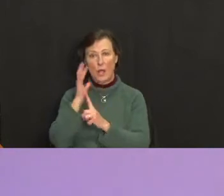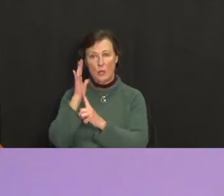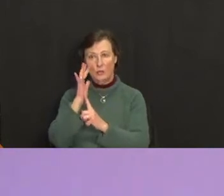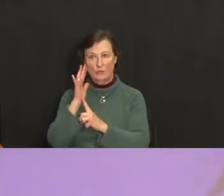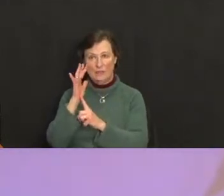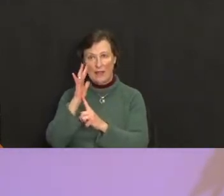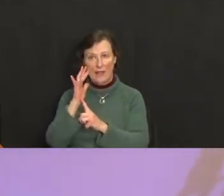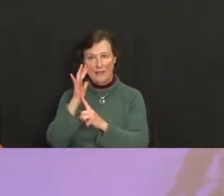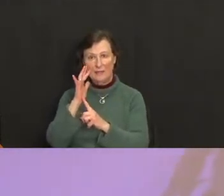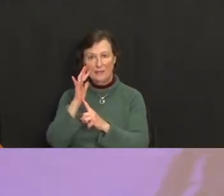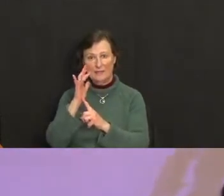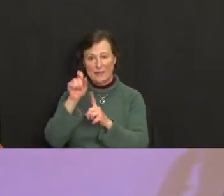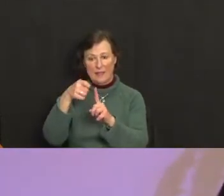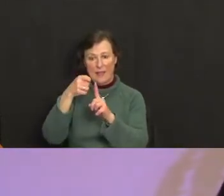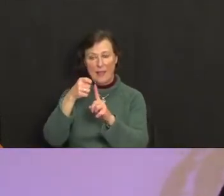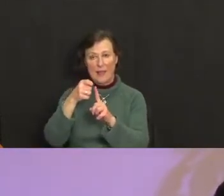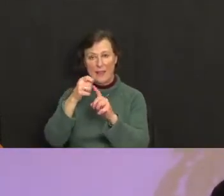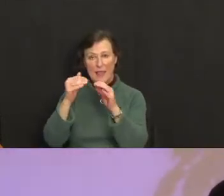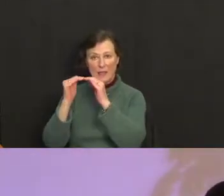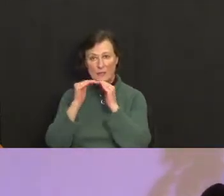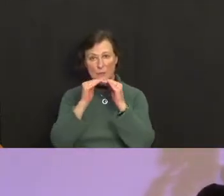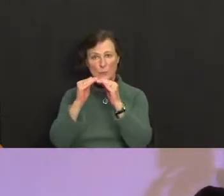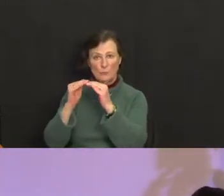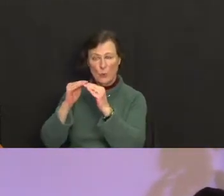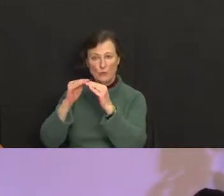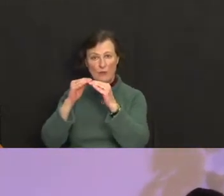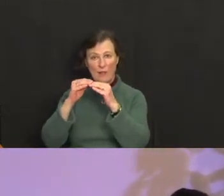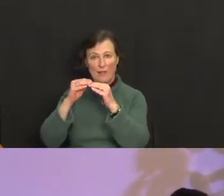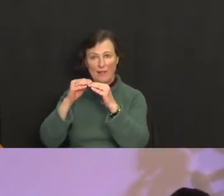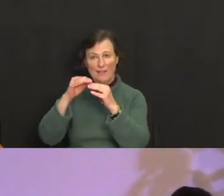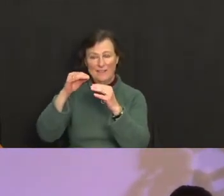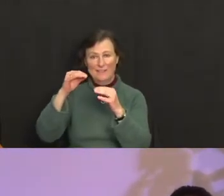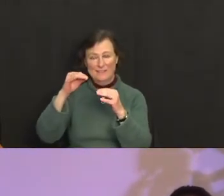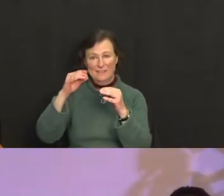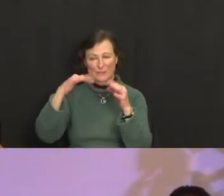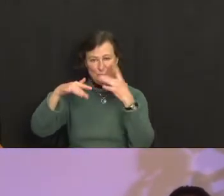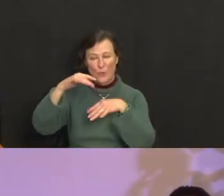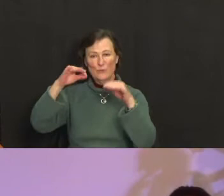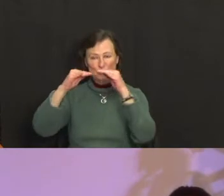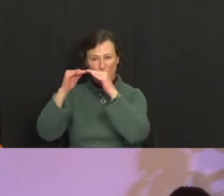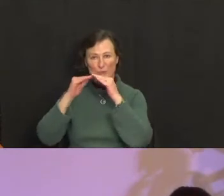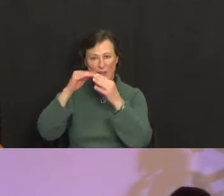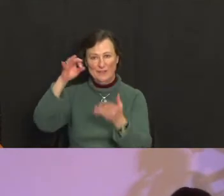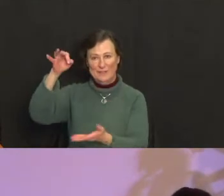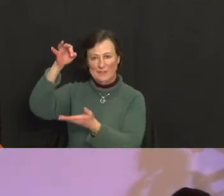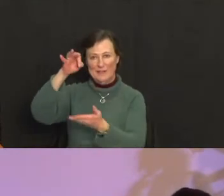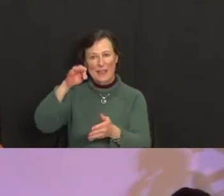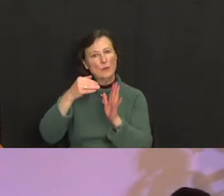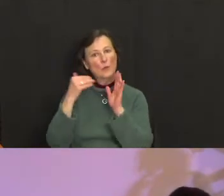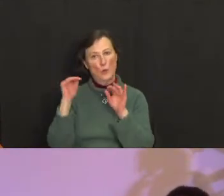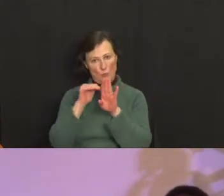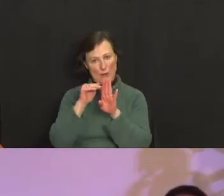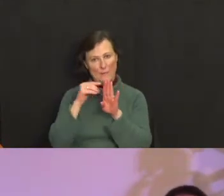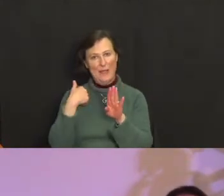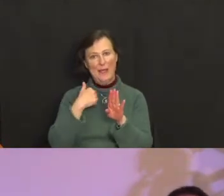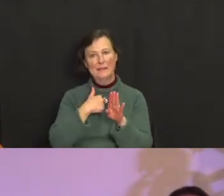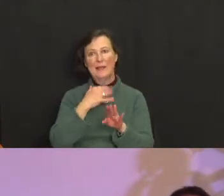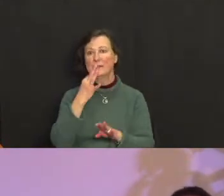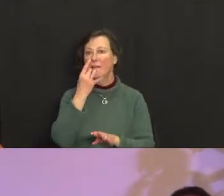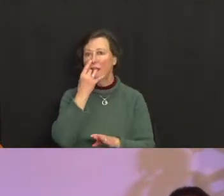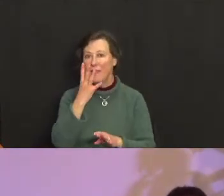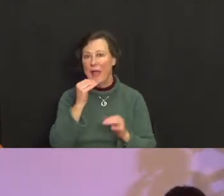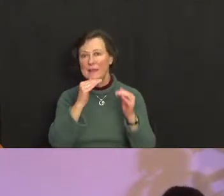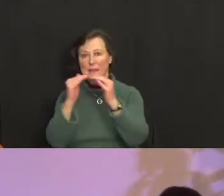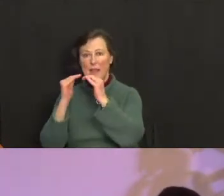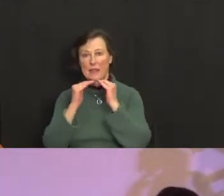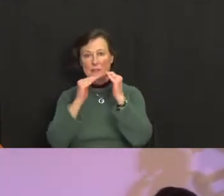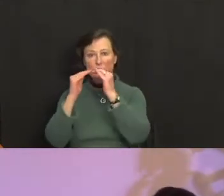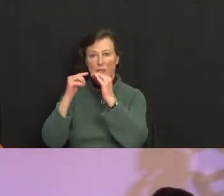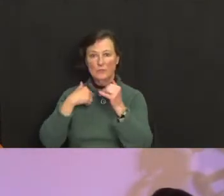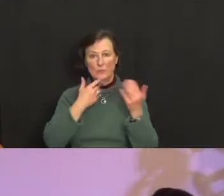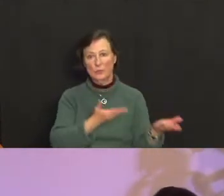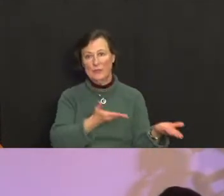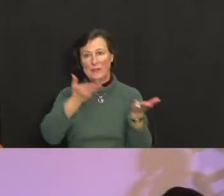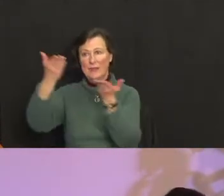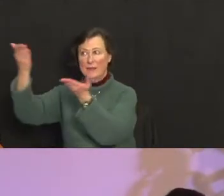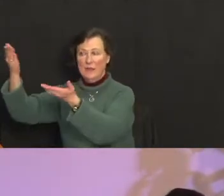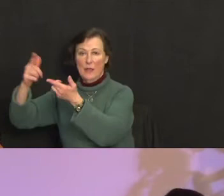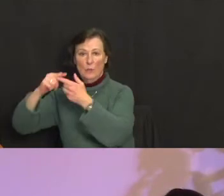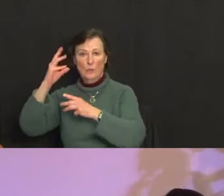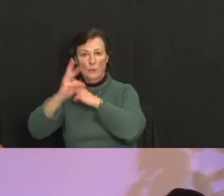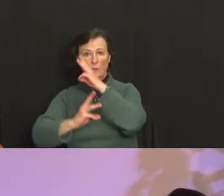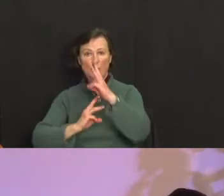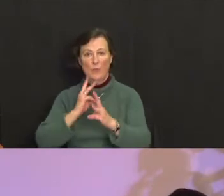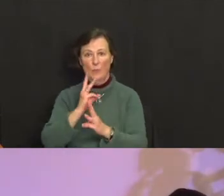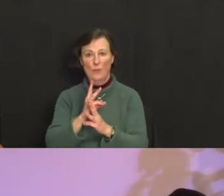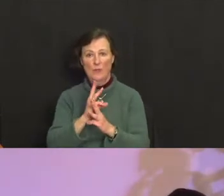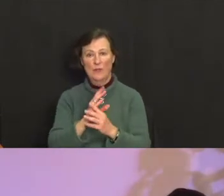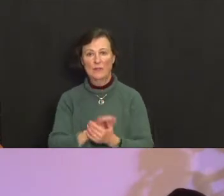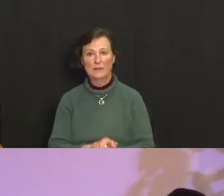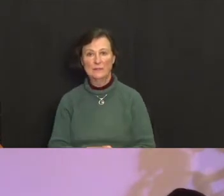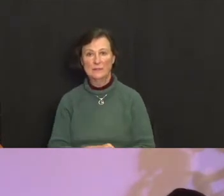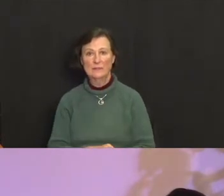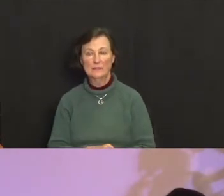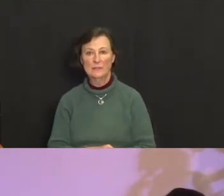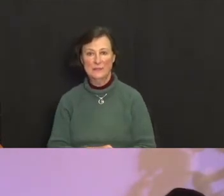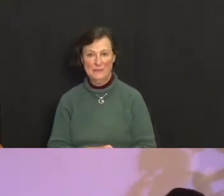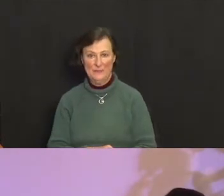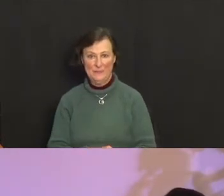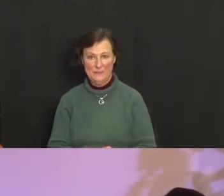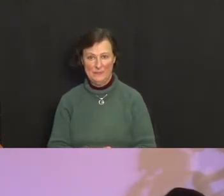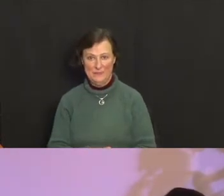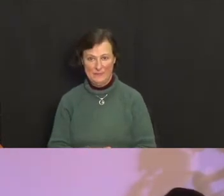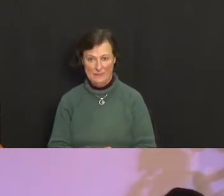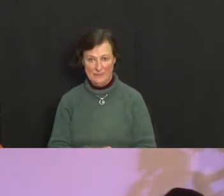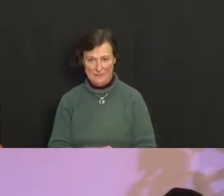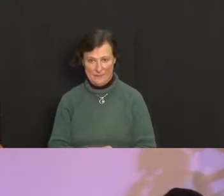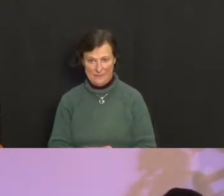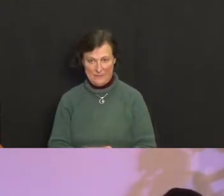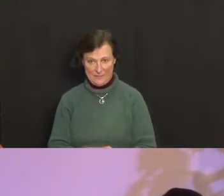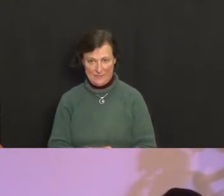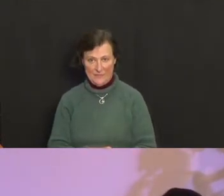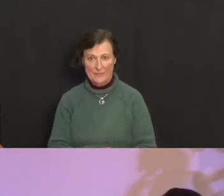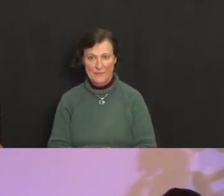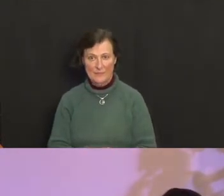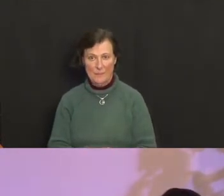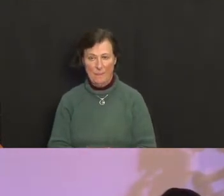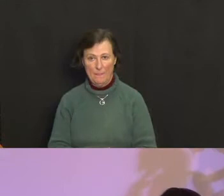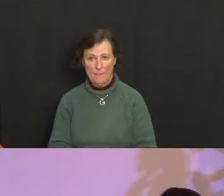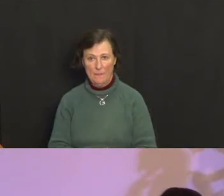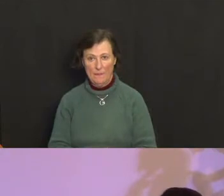Justice candle as a symbolic reminder of the light and justice we carry out into the world.